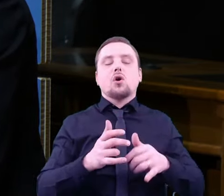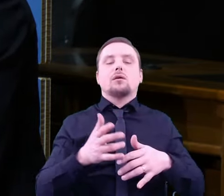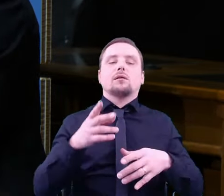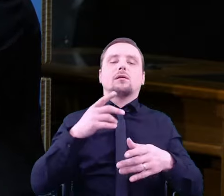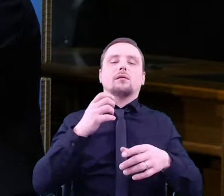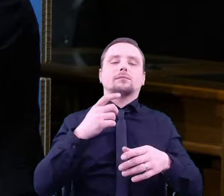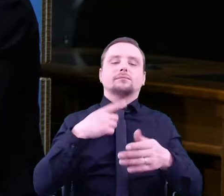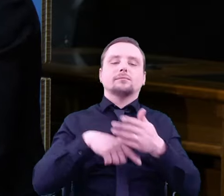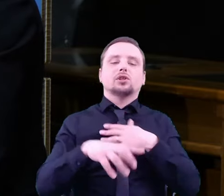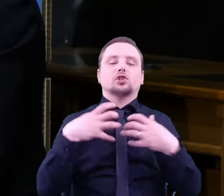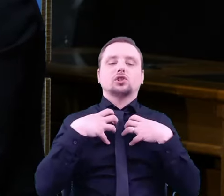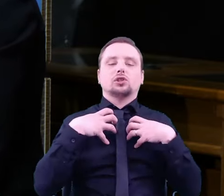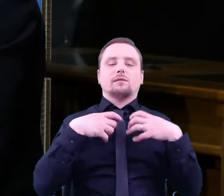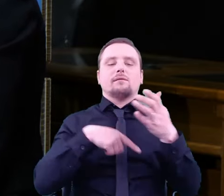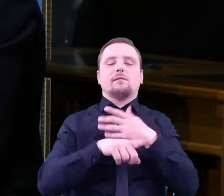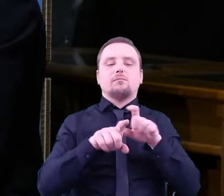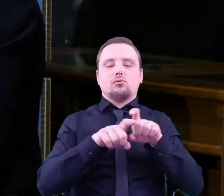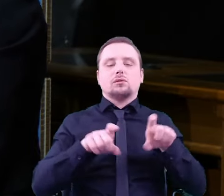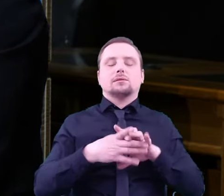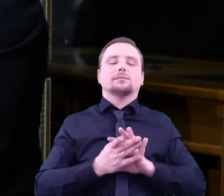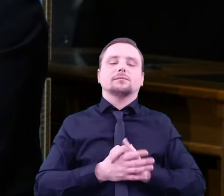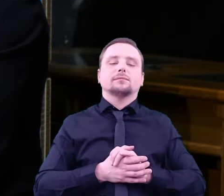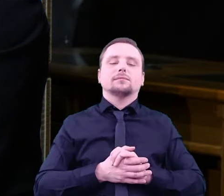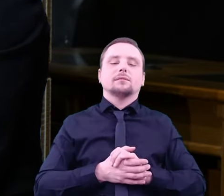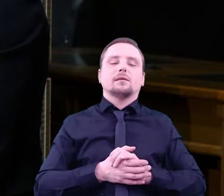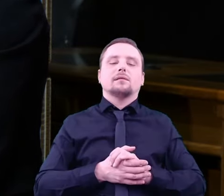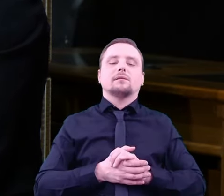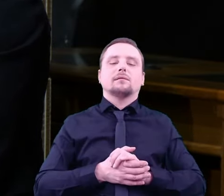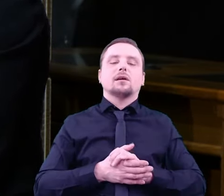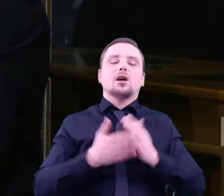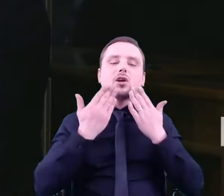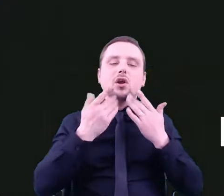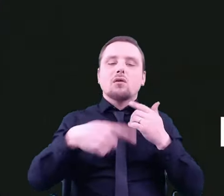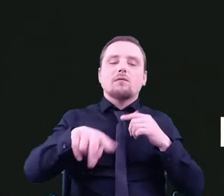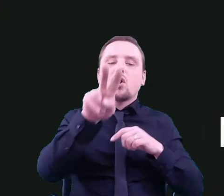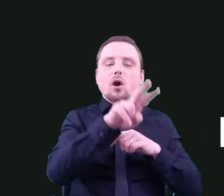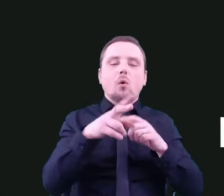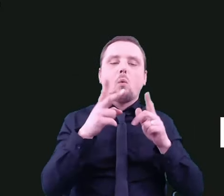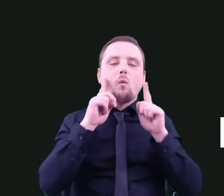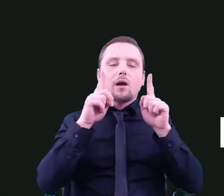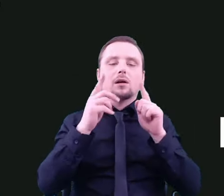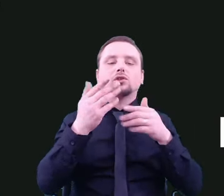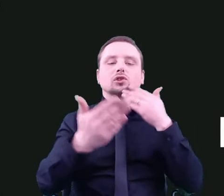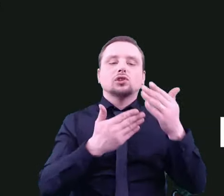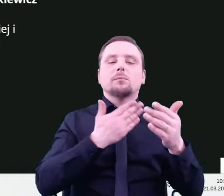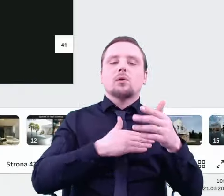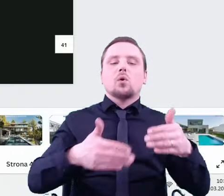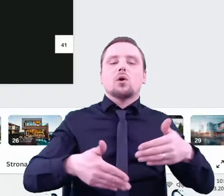That is all for now. Thanks for your attention, a nd have a great day at Gdańsk Tech!